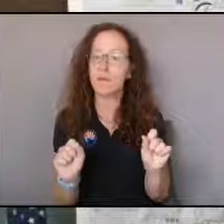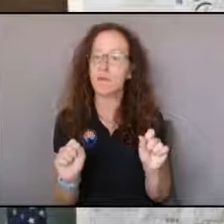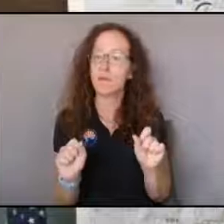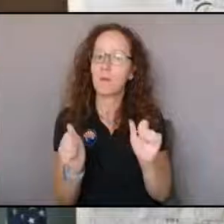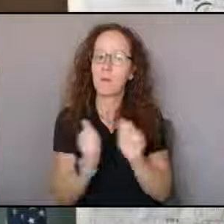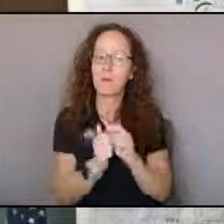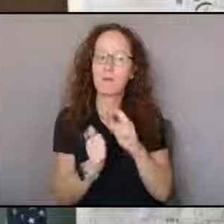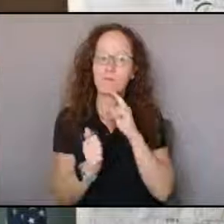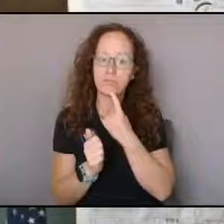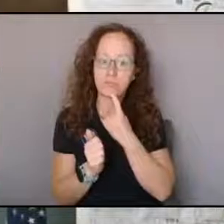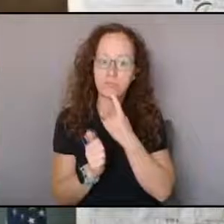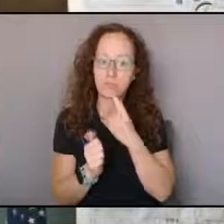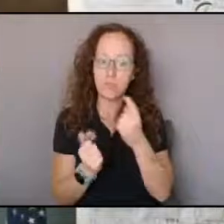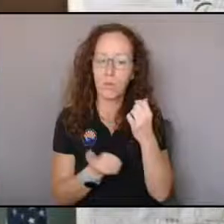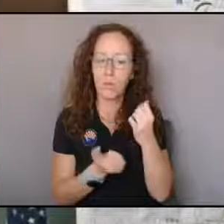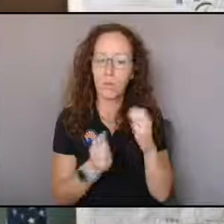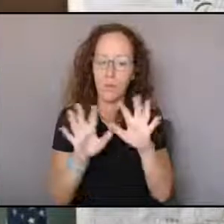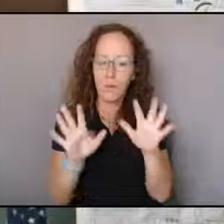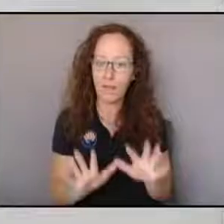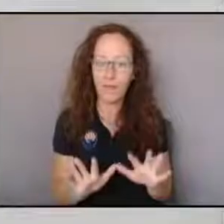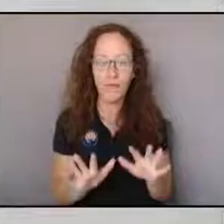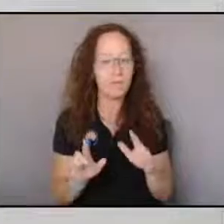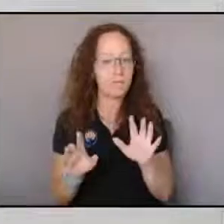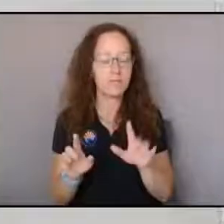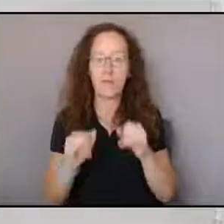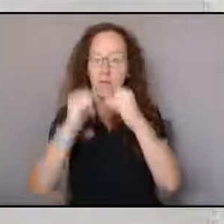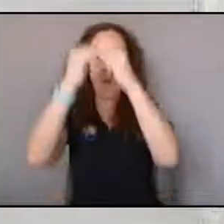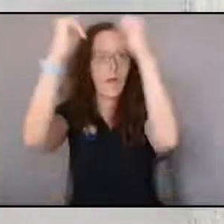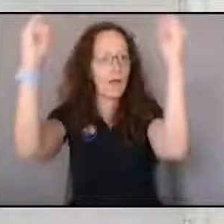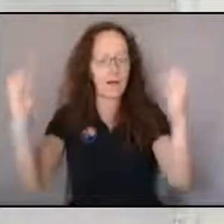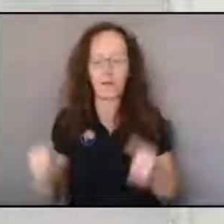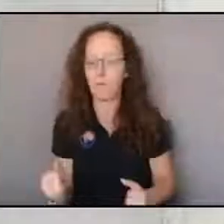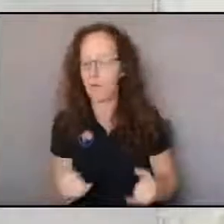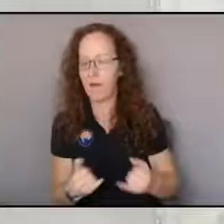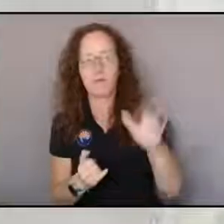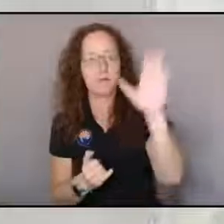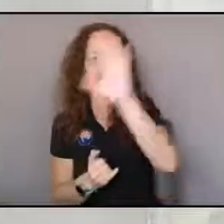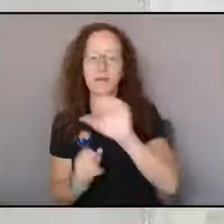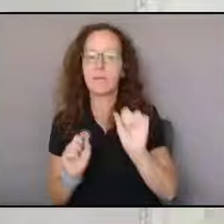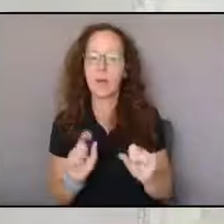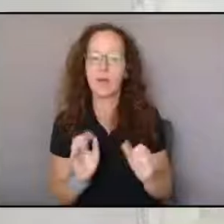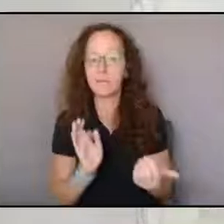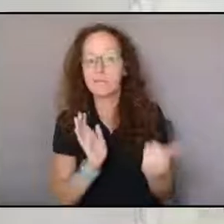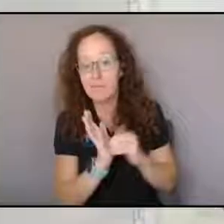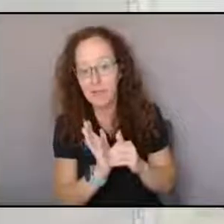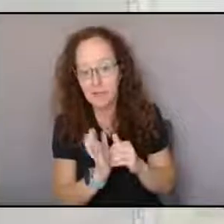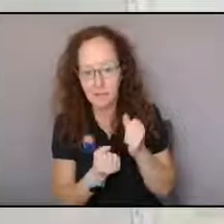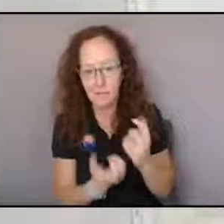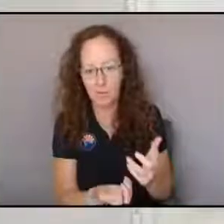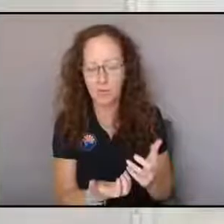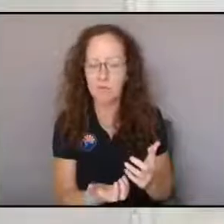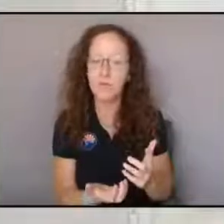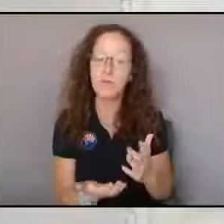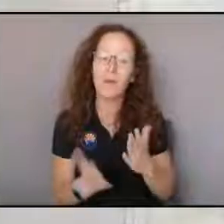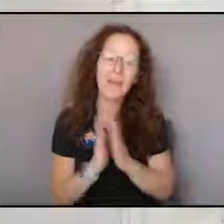WE COULD HAVE A RE-BURN OF SOME TYPE. I GUESS WHAT I ASK IS FOR THOSE PLACES THAT HAVE BEEN